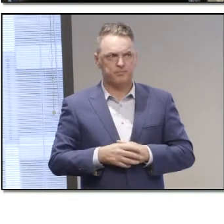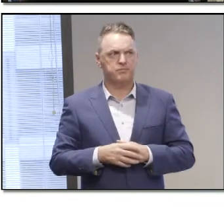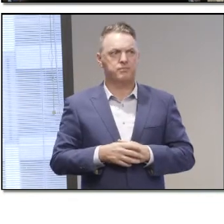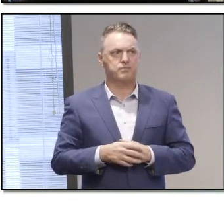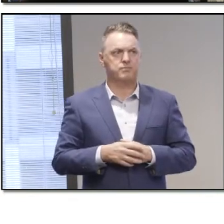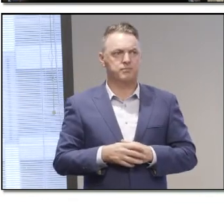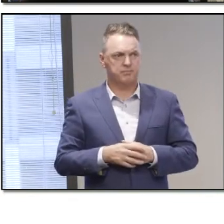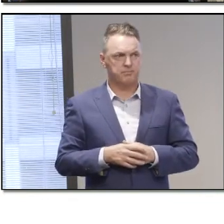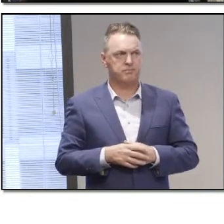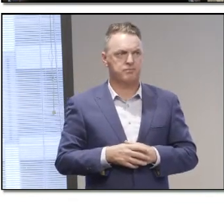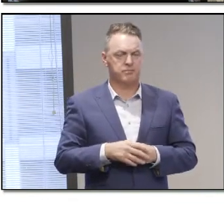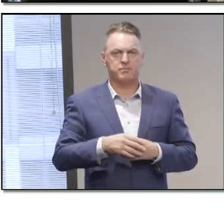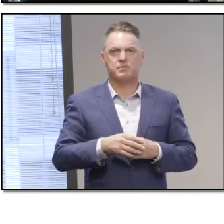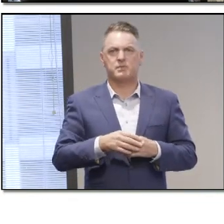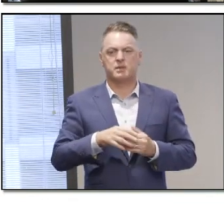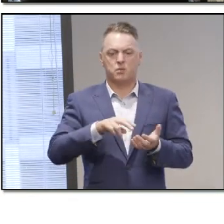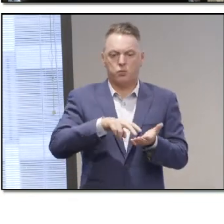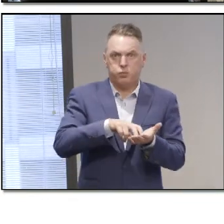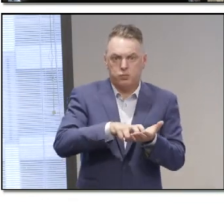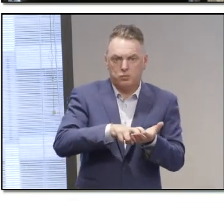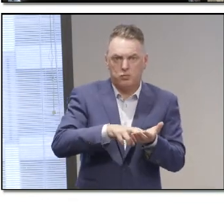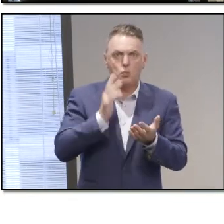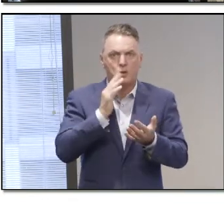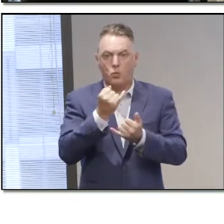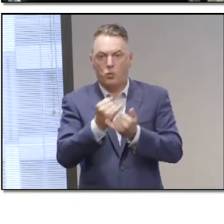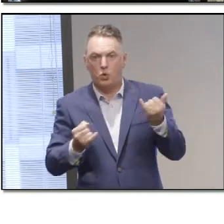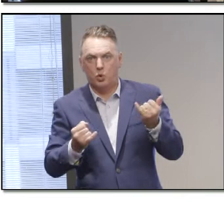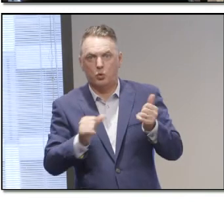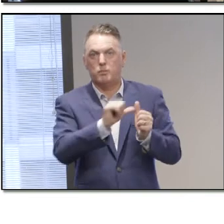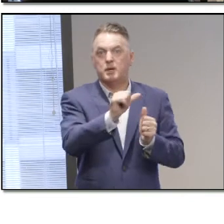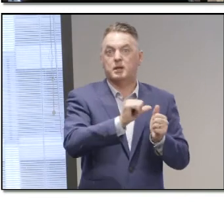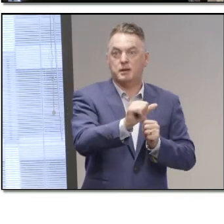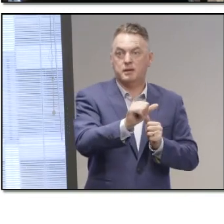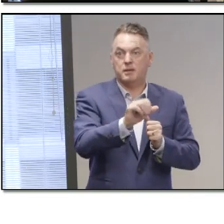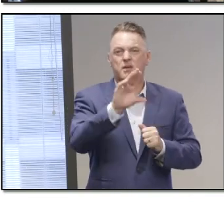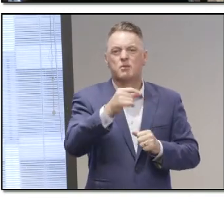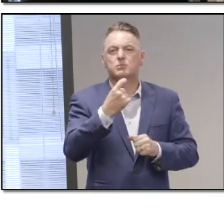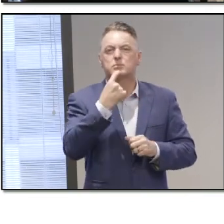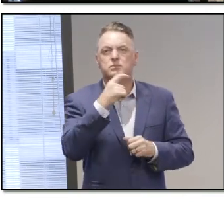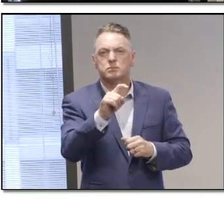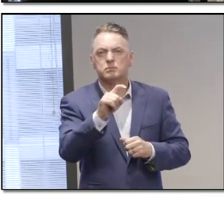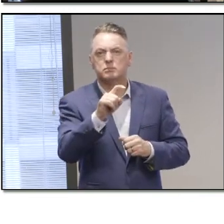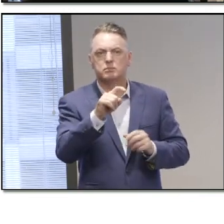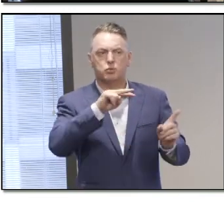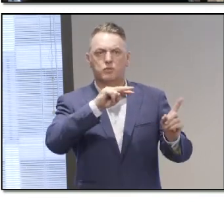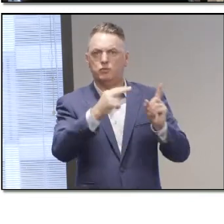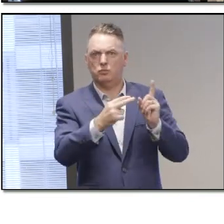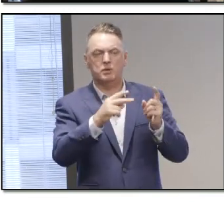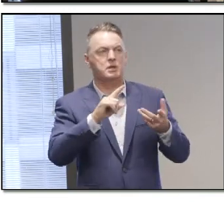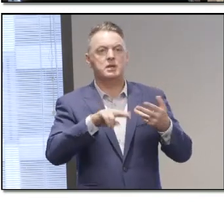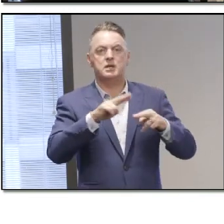susceptibility while it's certainly true from a toxological point of view that the dose of the